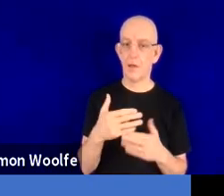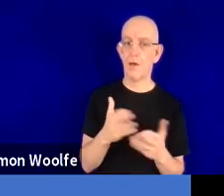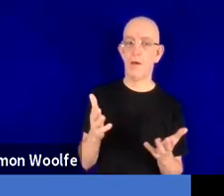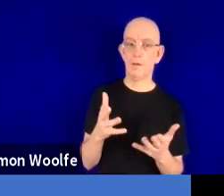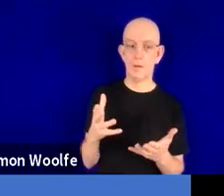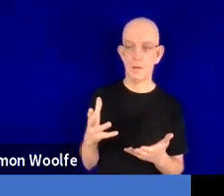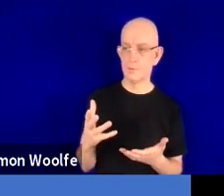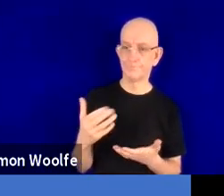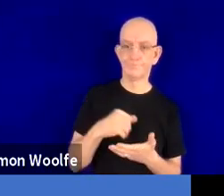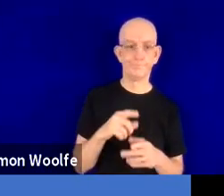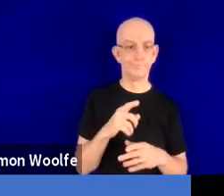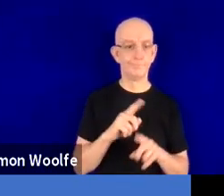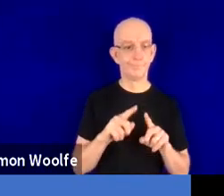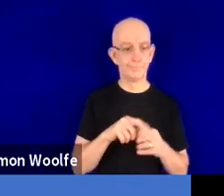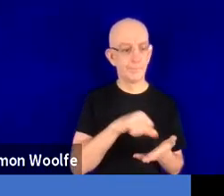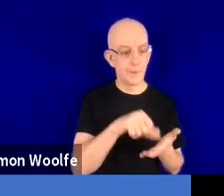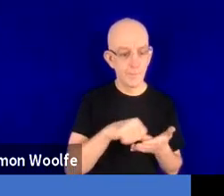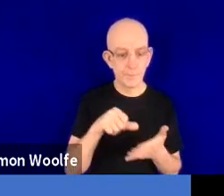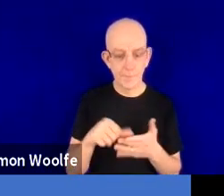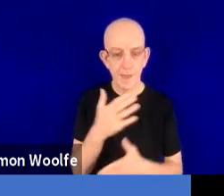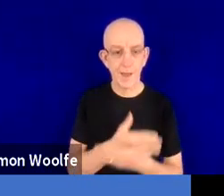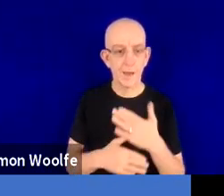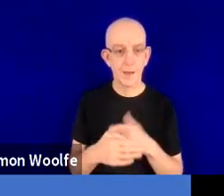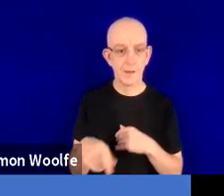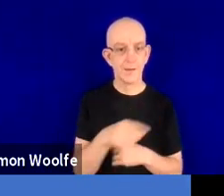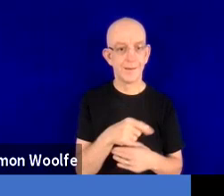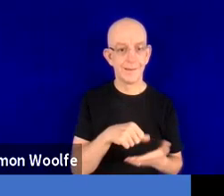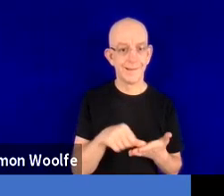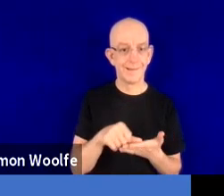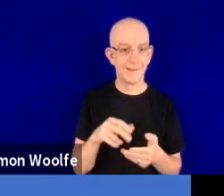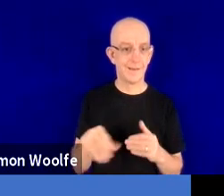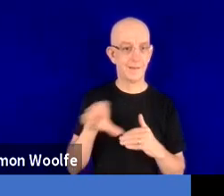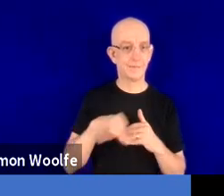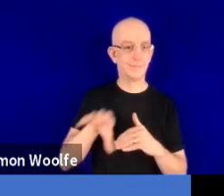that are not poverty targeted and disability benefits that are not poverty targeted